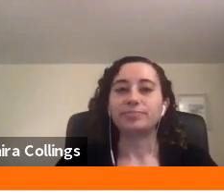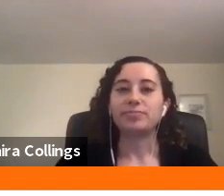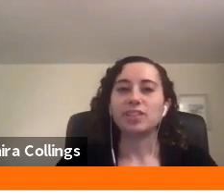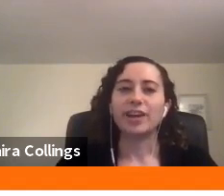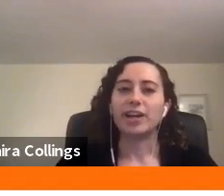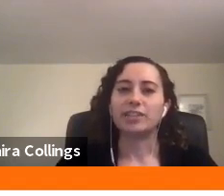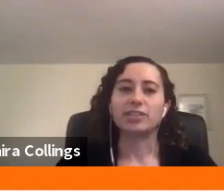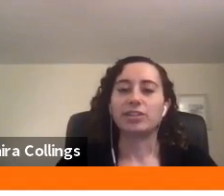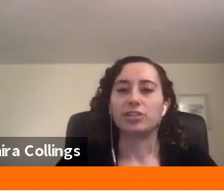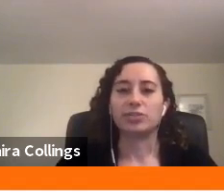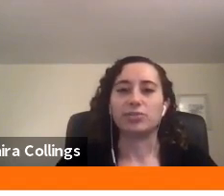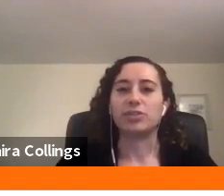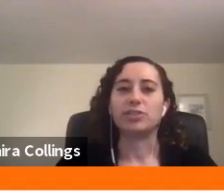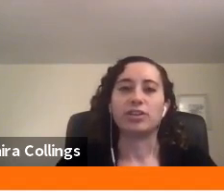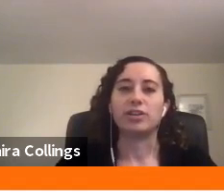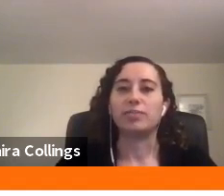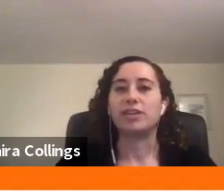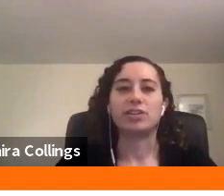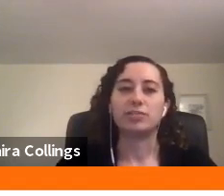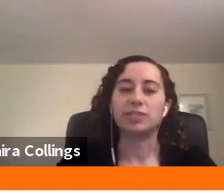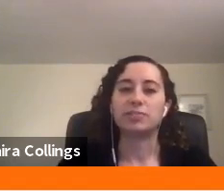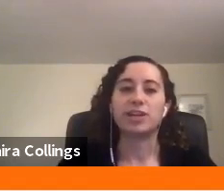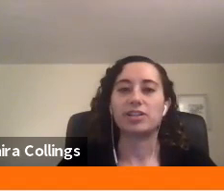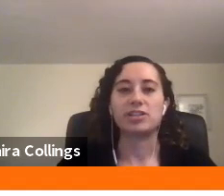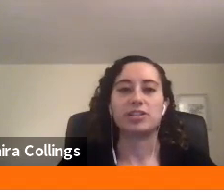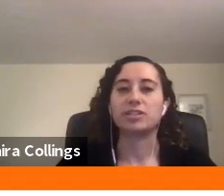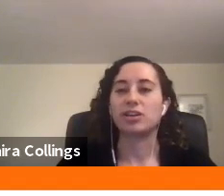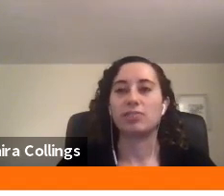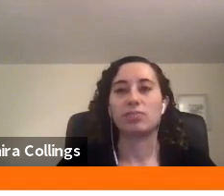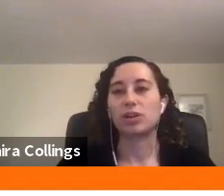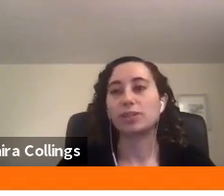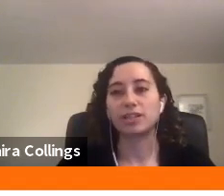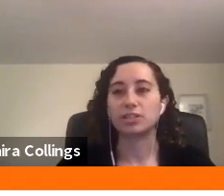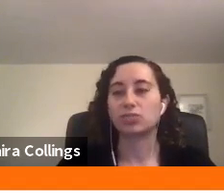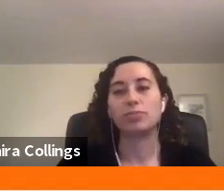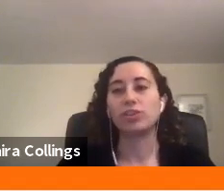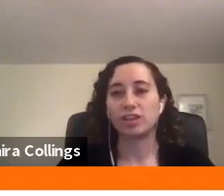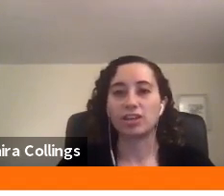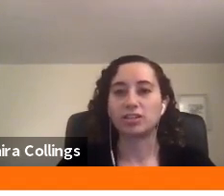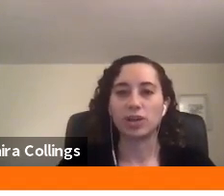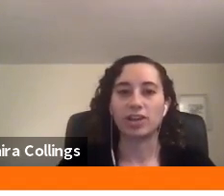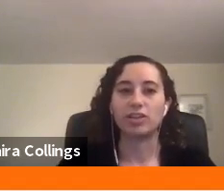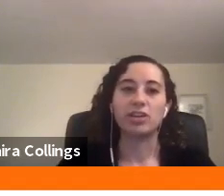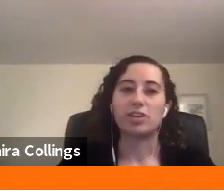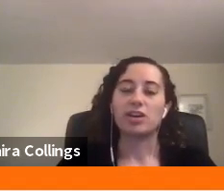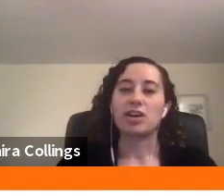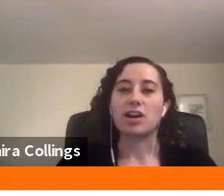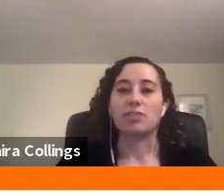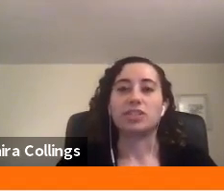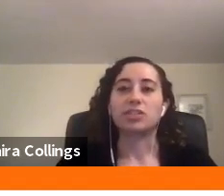Hiring discrimination is another way this shows up. That can include income